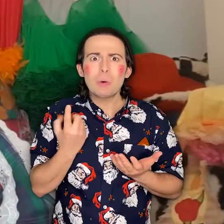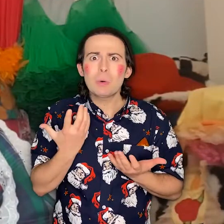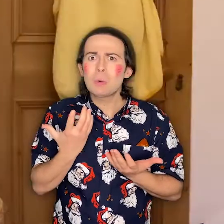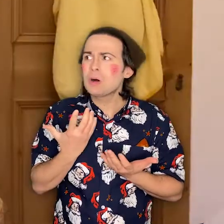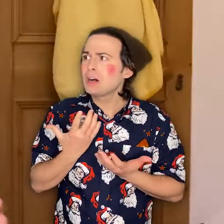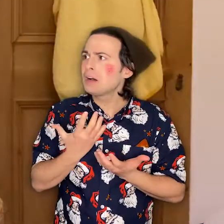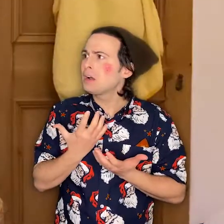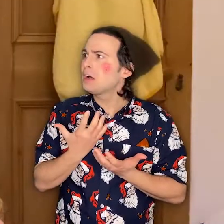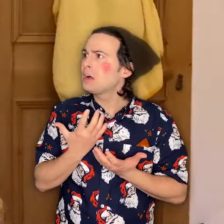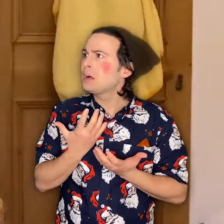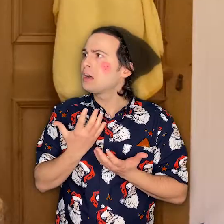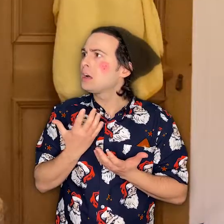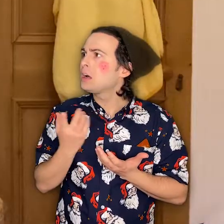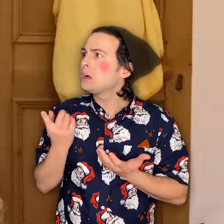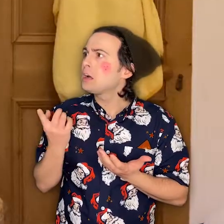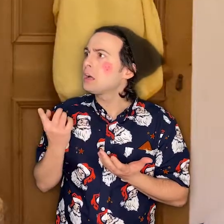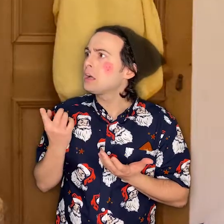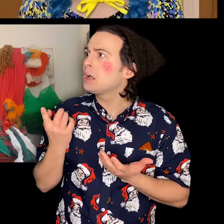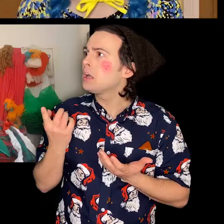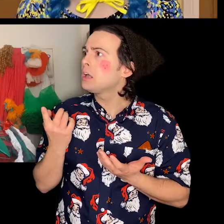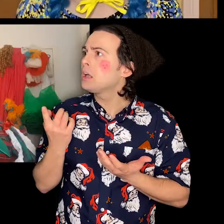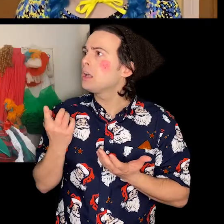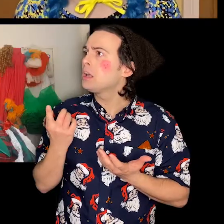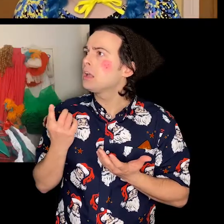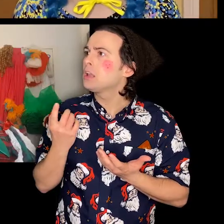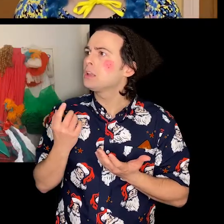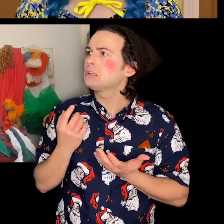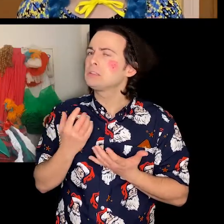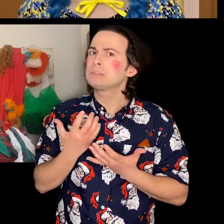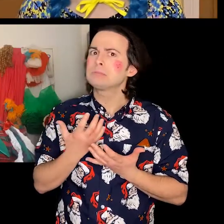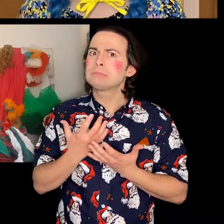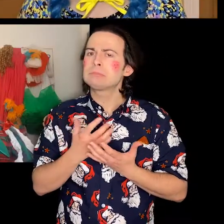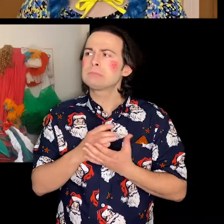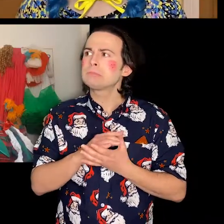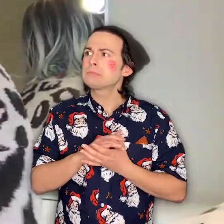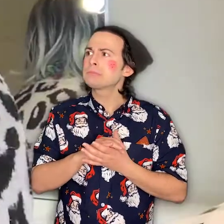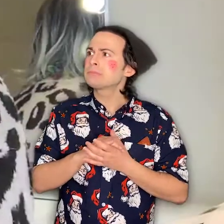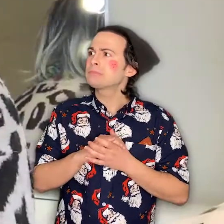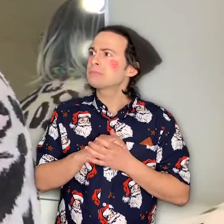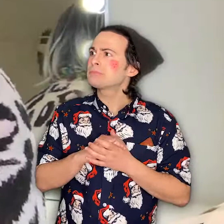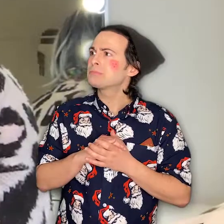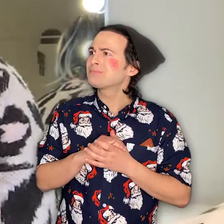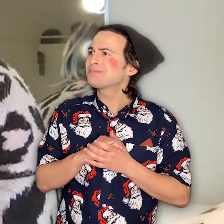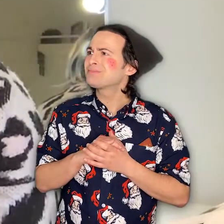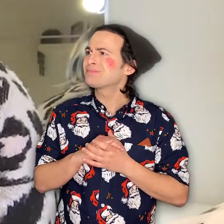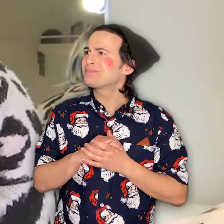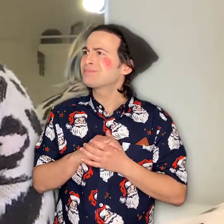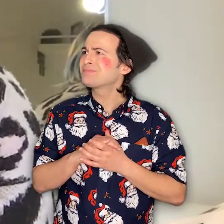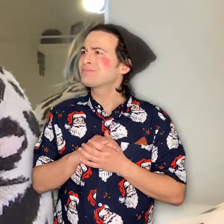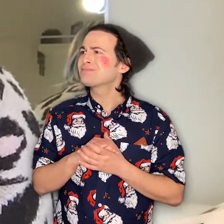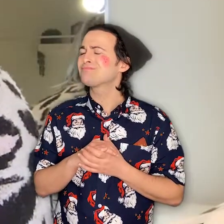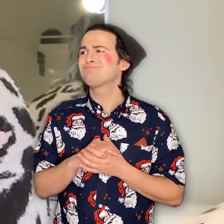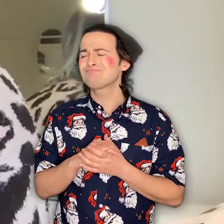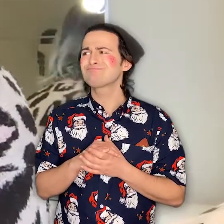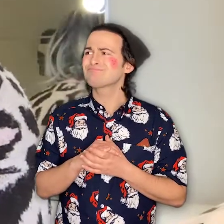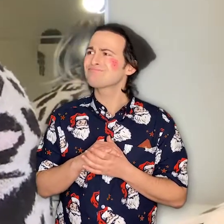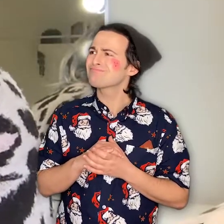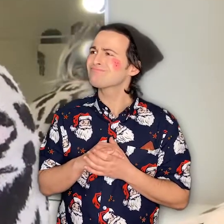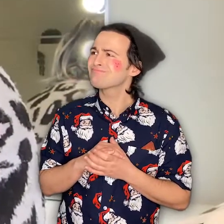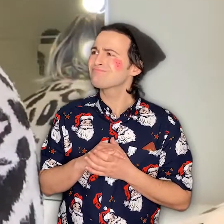Wind – I could have yous round All - ehhhh… Senga – But Mother Goose’s Christmas parties are legendary